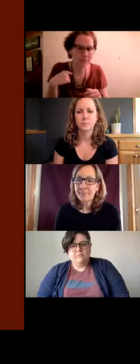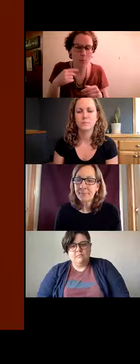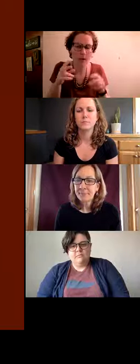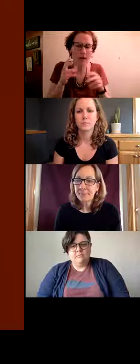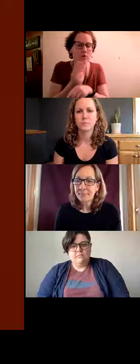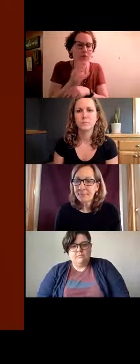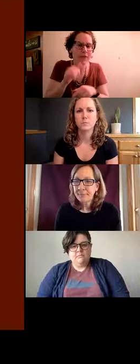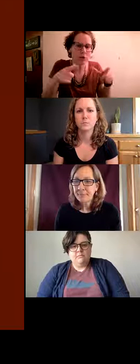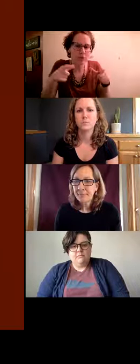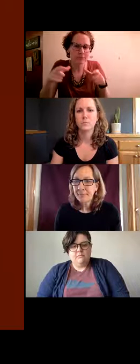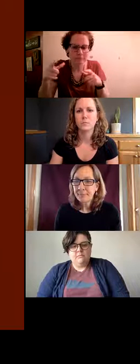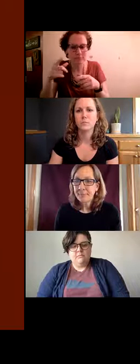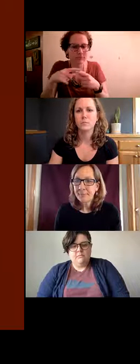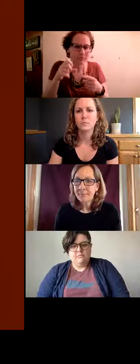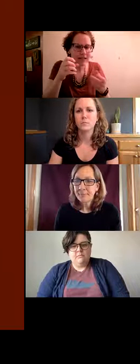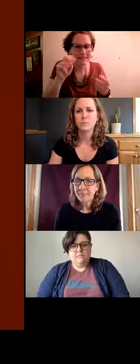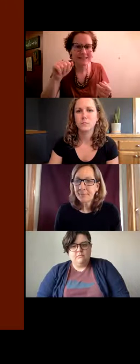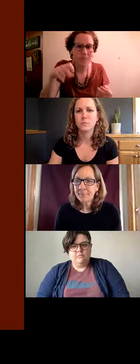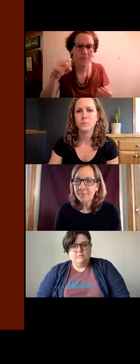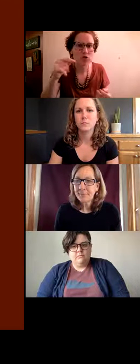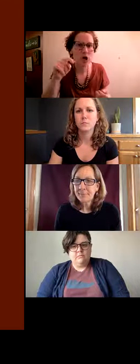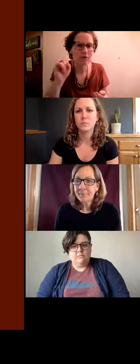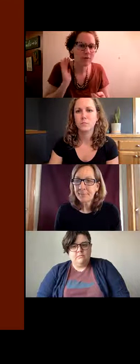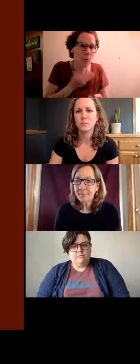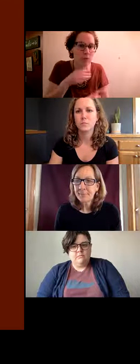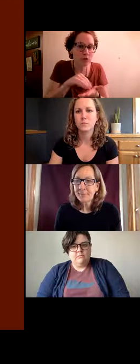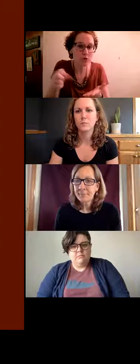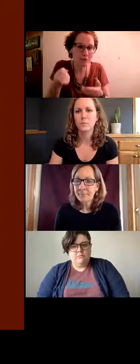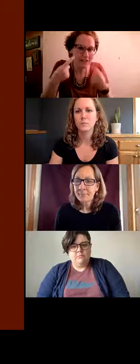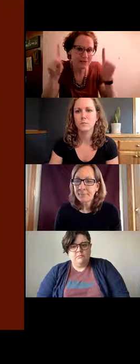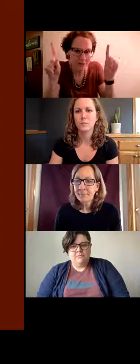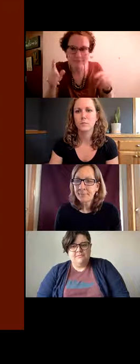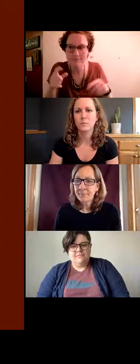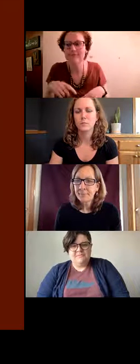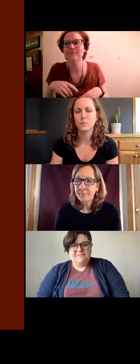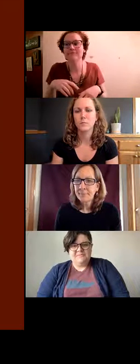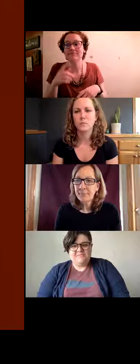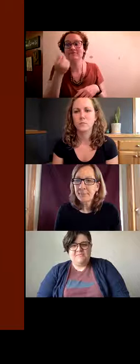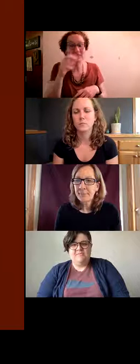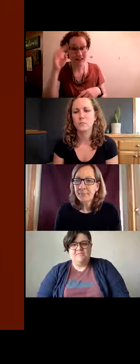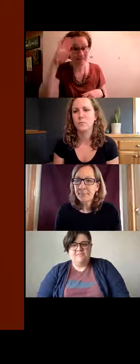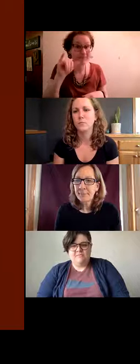We also have district testing such as NWEA, MAP, and Minnesota comprehensive assessments,